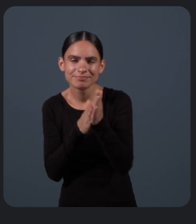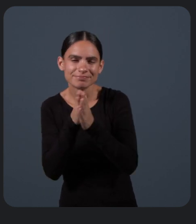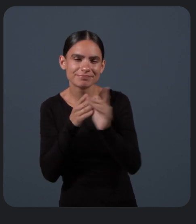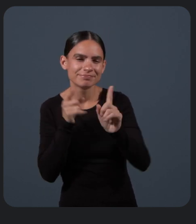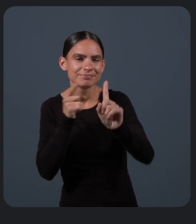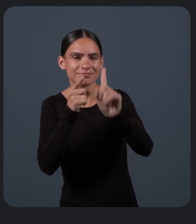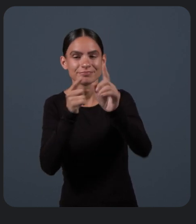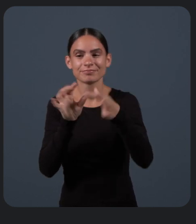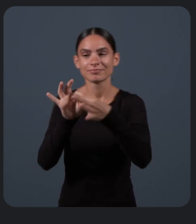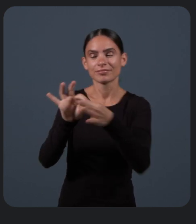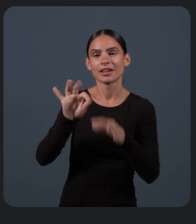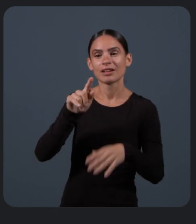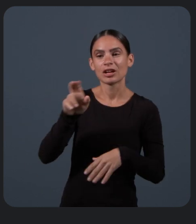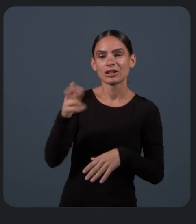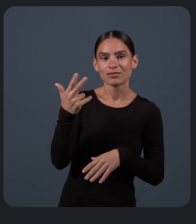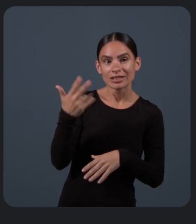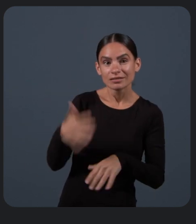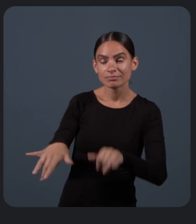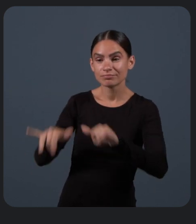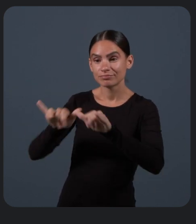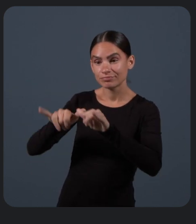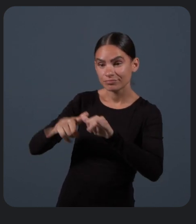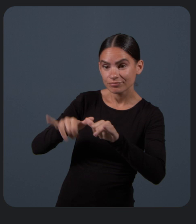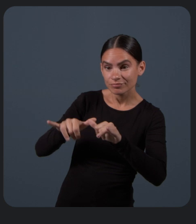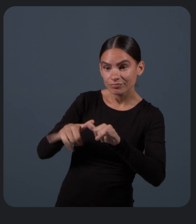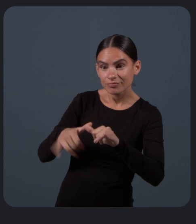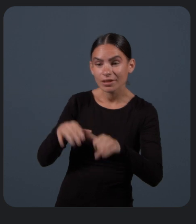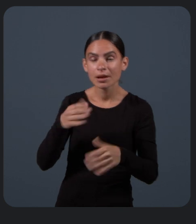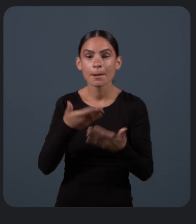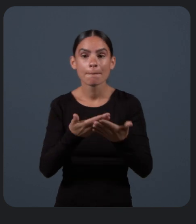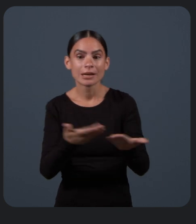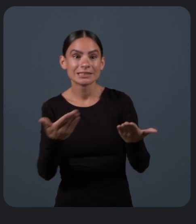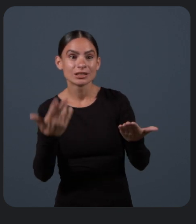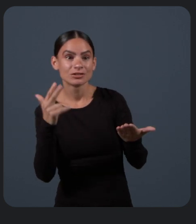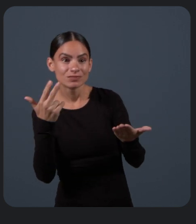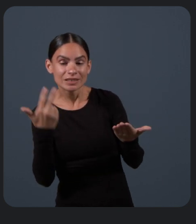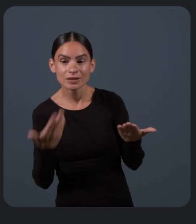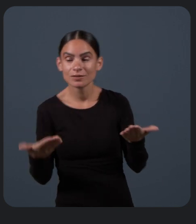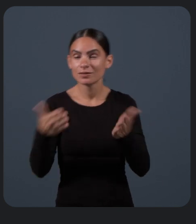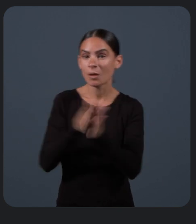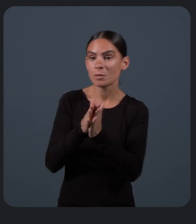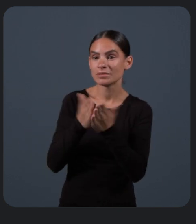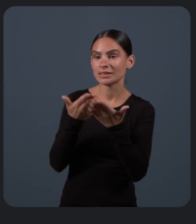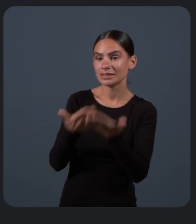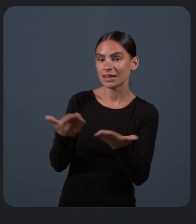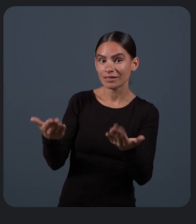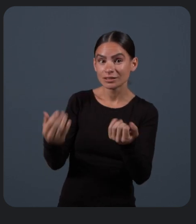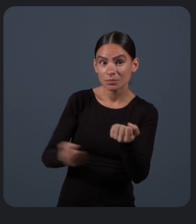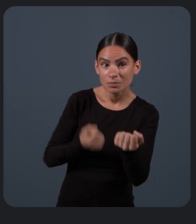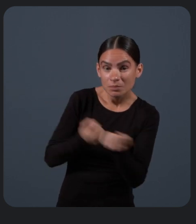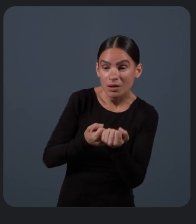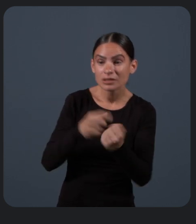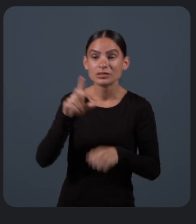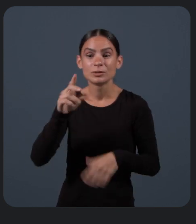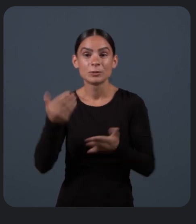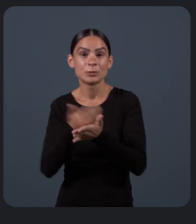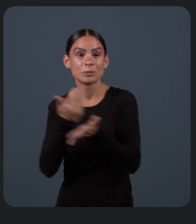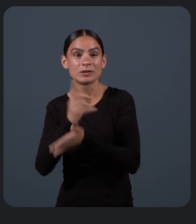We've got Material 3, foldable device support, and some new language features in Dart that we think you'll enjoy.